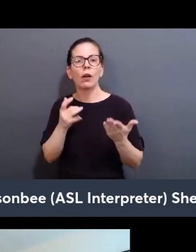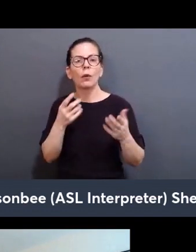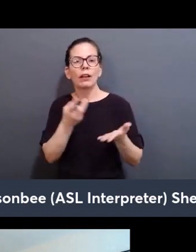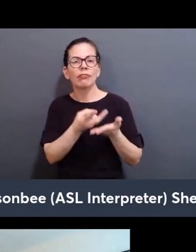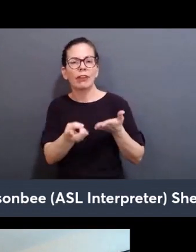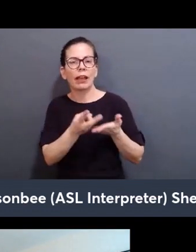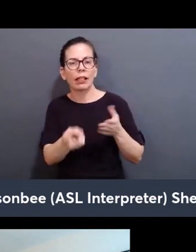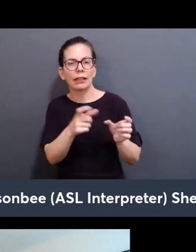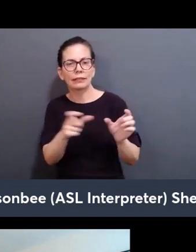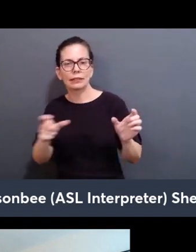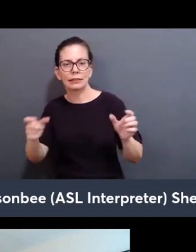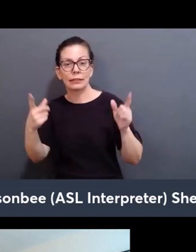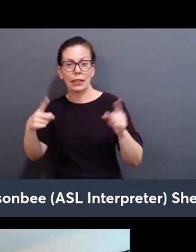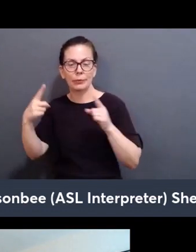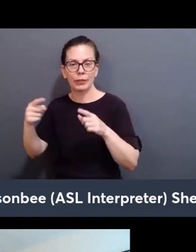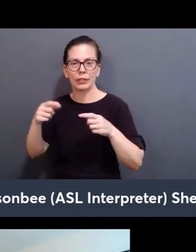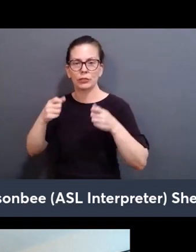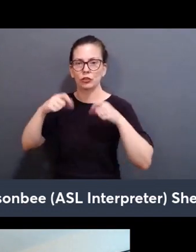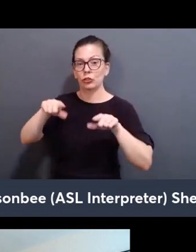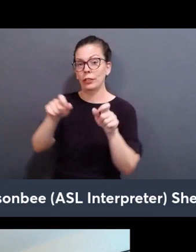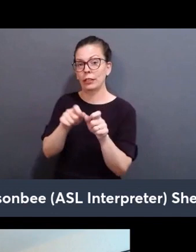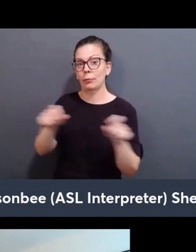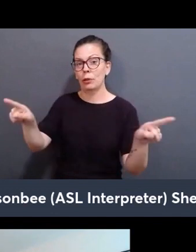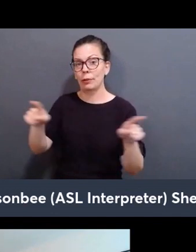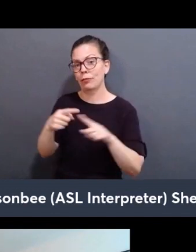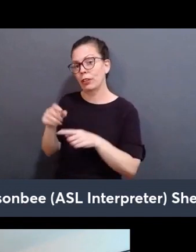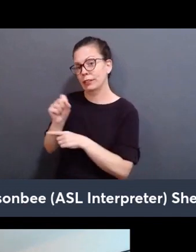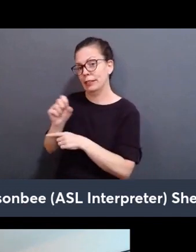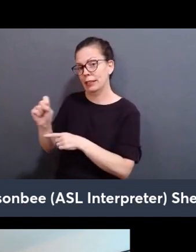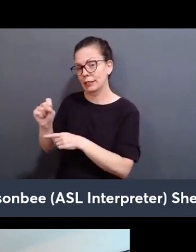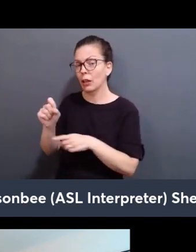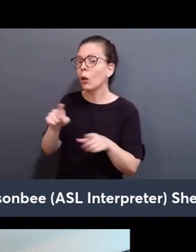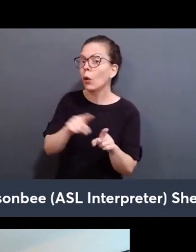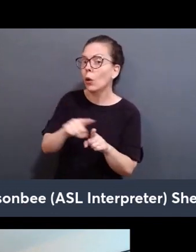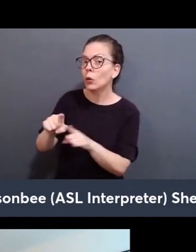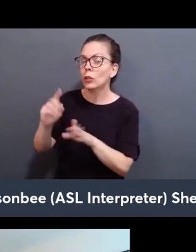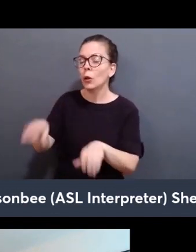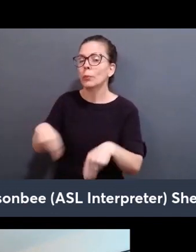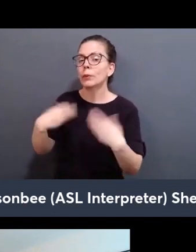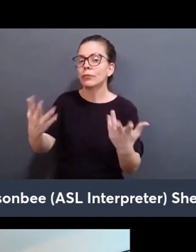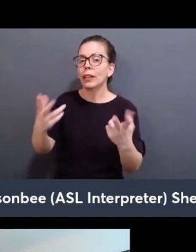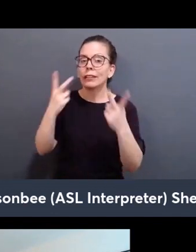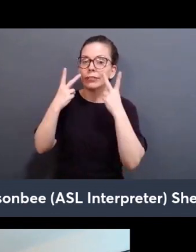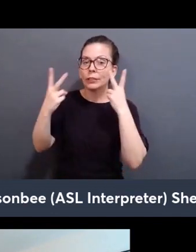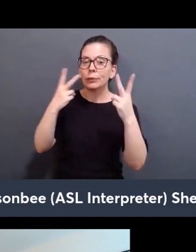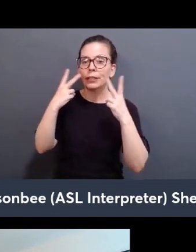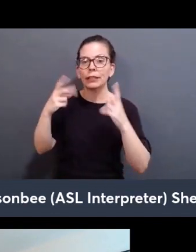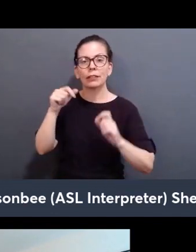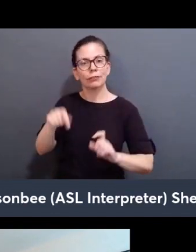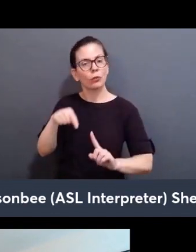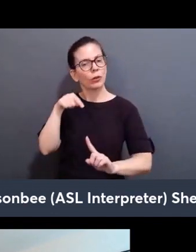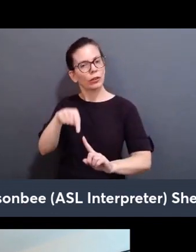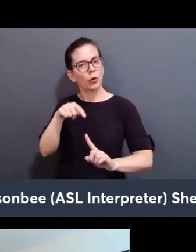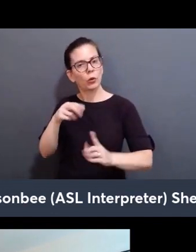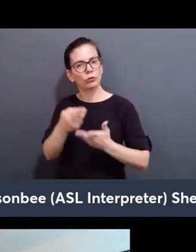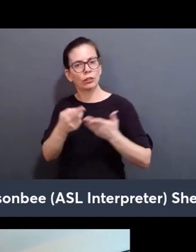that are happening during a deployment of StackSets and also provide the visibility of drifted resources. So today, if you have a StackSet,